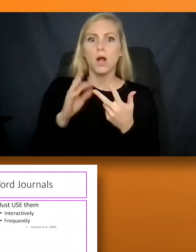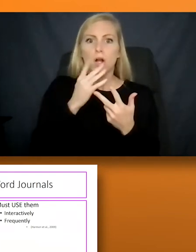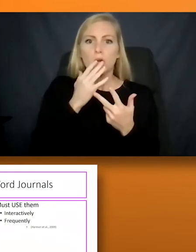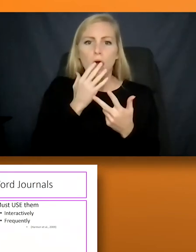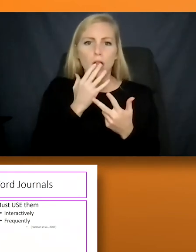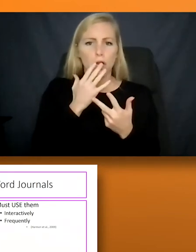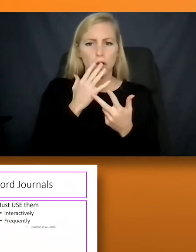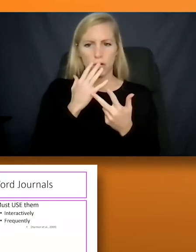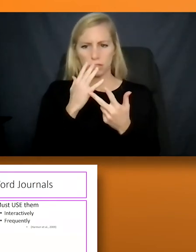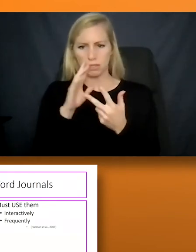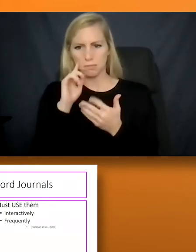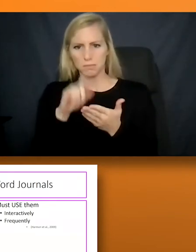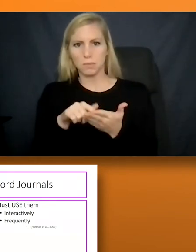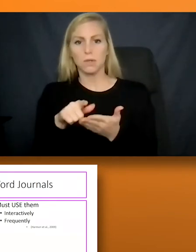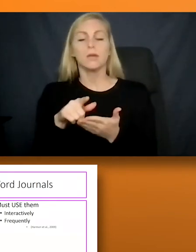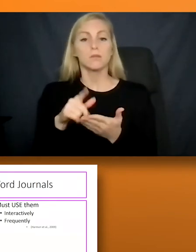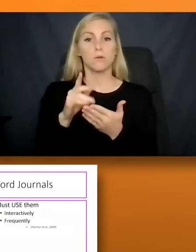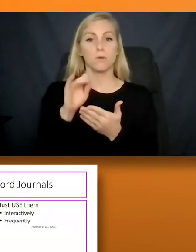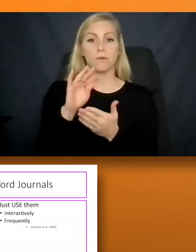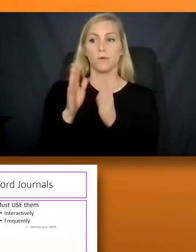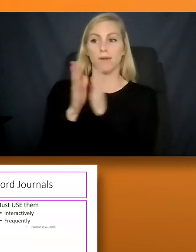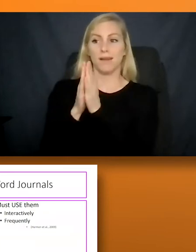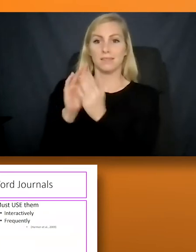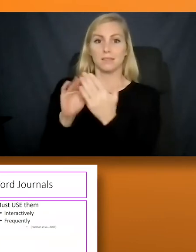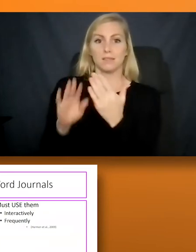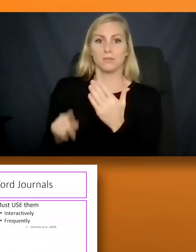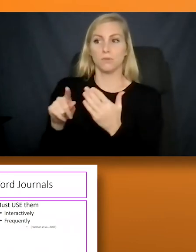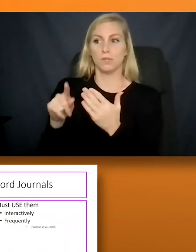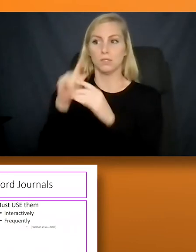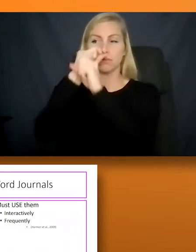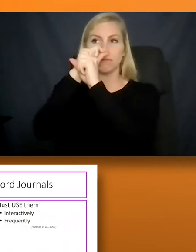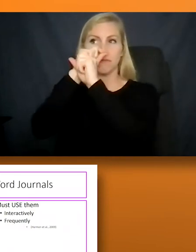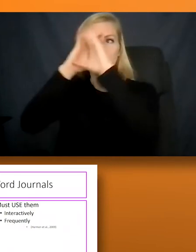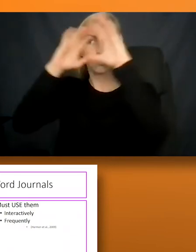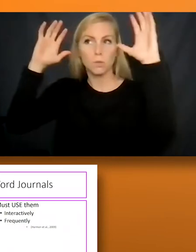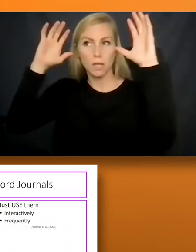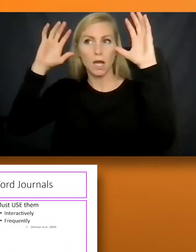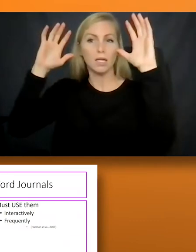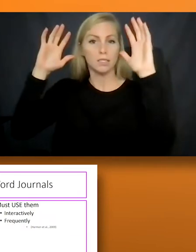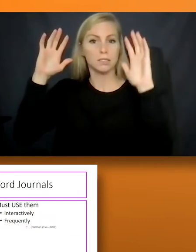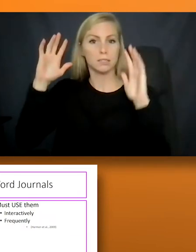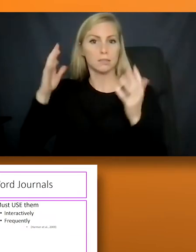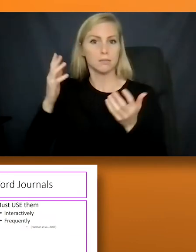to visualize something, if you have-- if you think visualization would help them understand what you're teaching them,